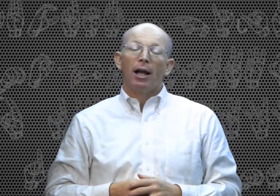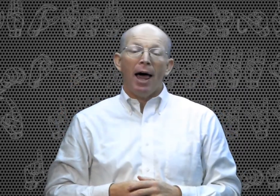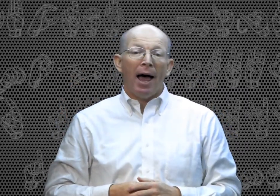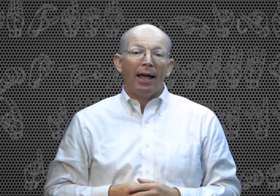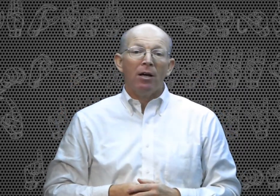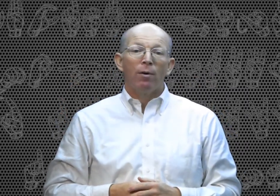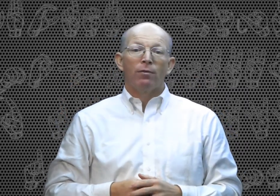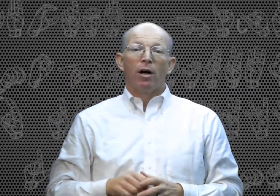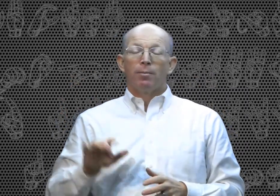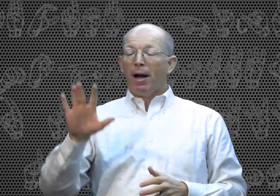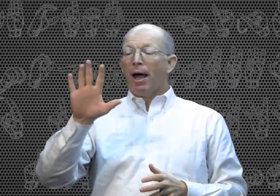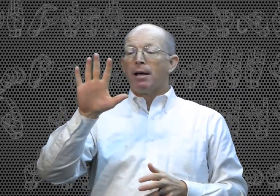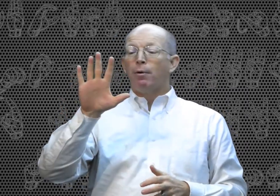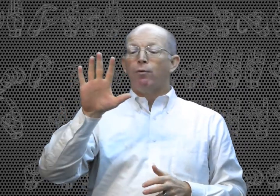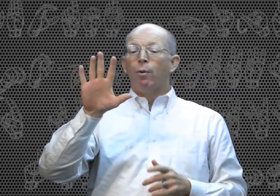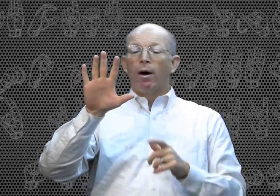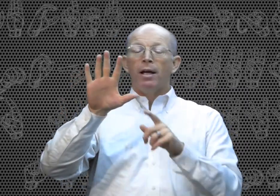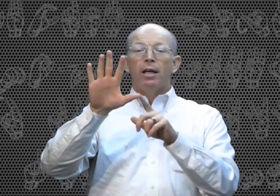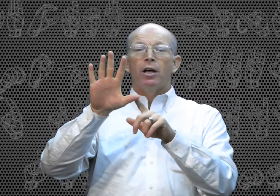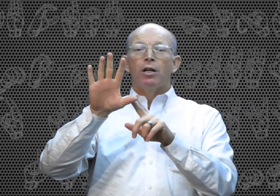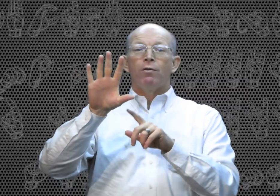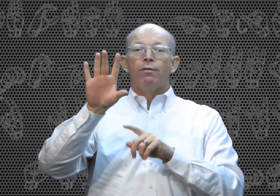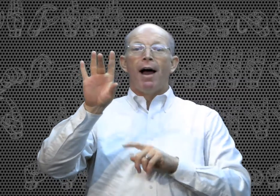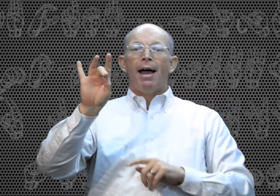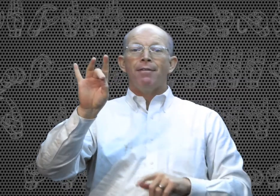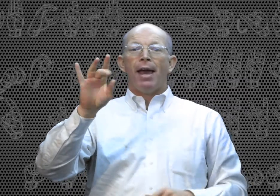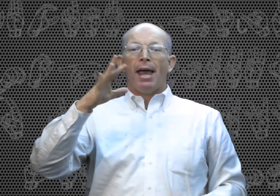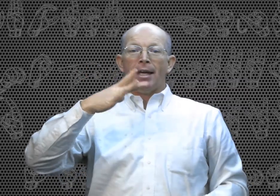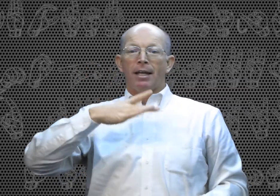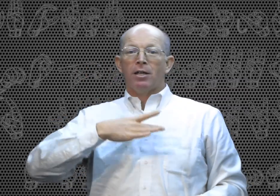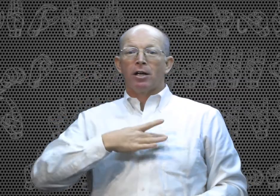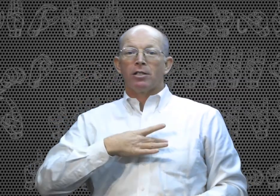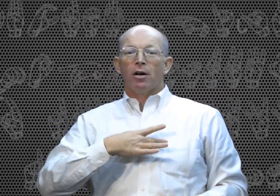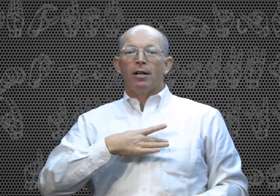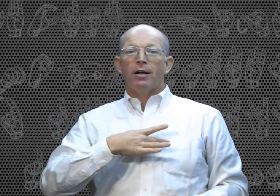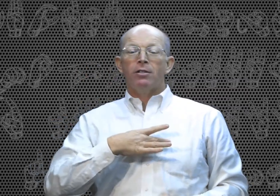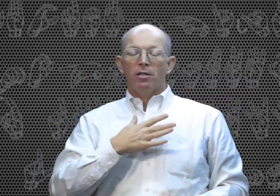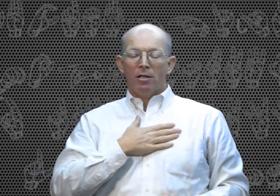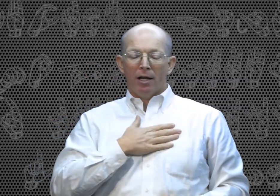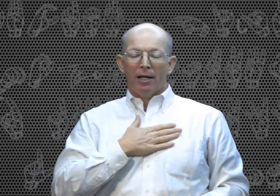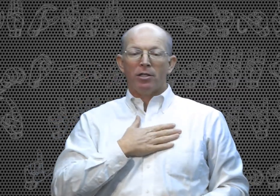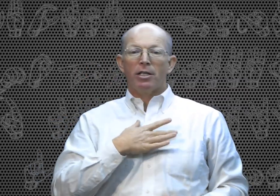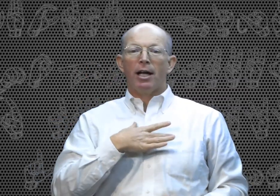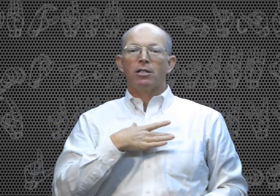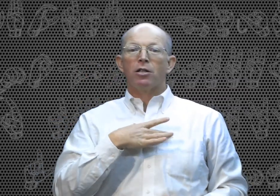LIKE - We've talked about LIKE before. You are going to 5-8. You are going to start here at your chest